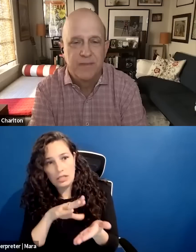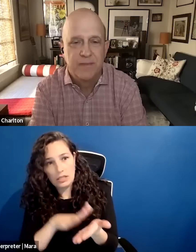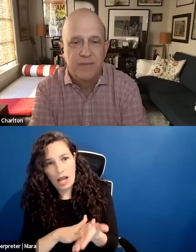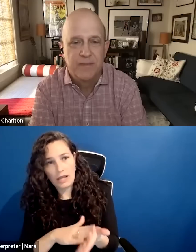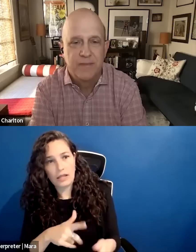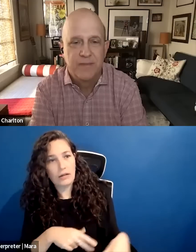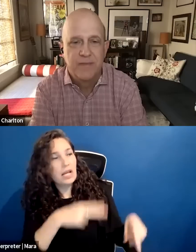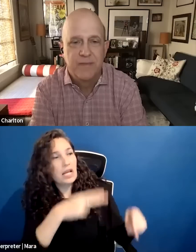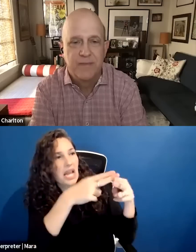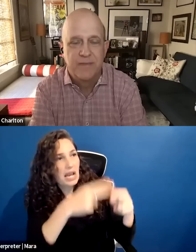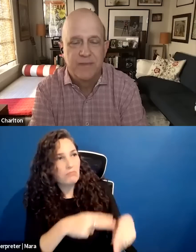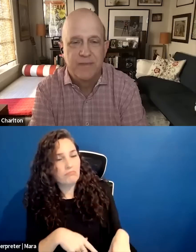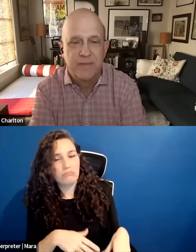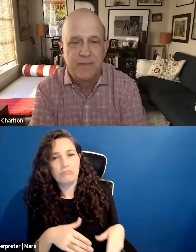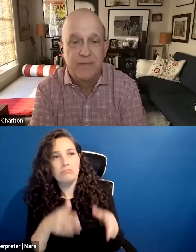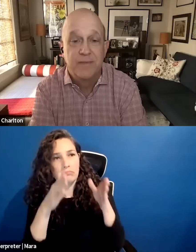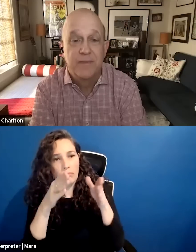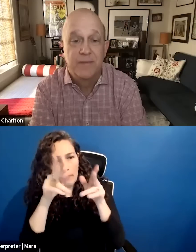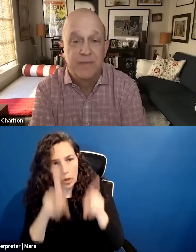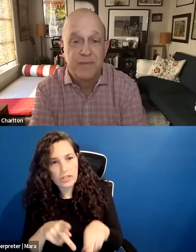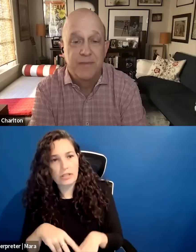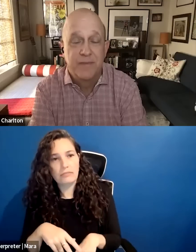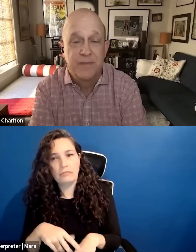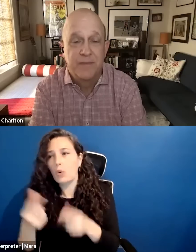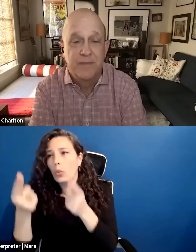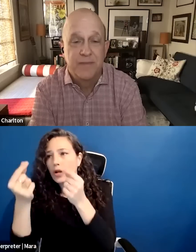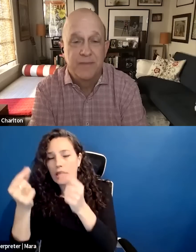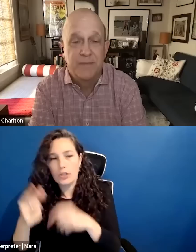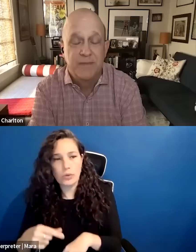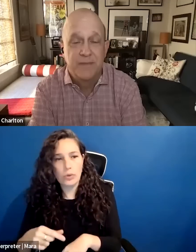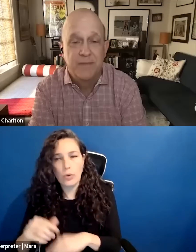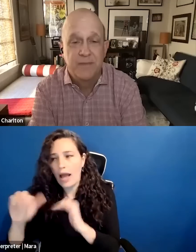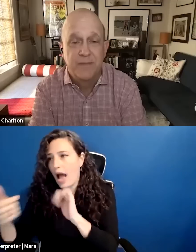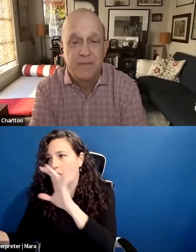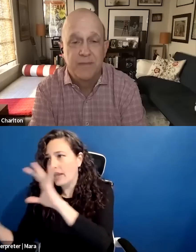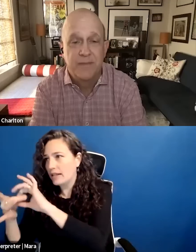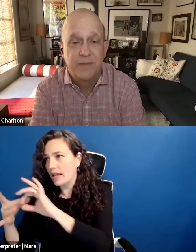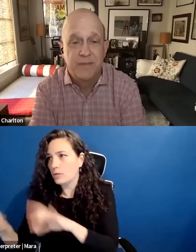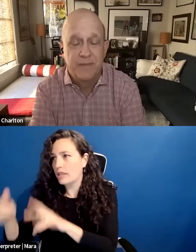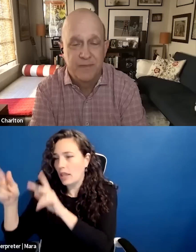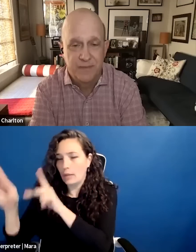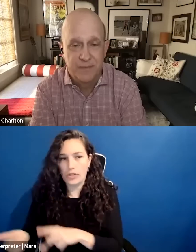who they are and how we know each other. So for instance, I have a producer friend David who, it's like David,